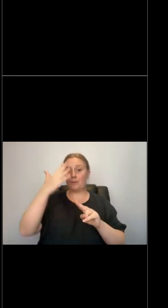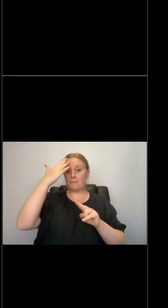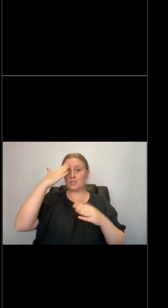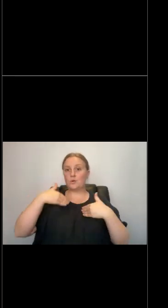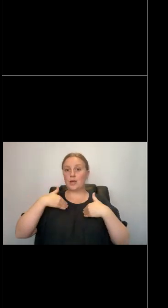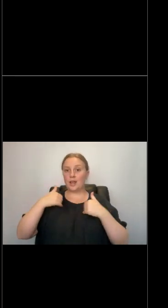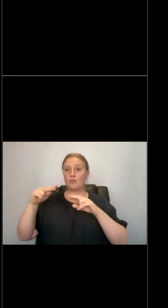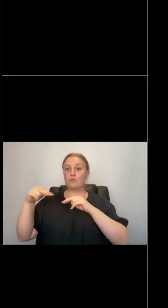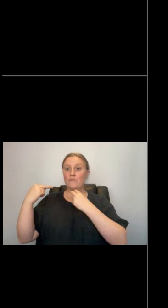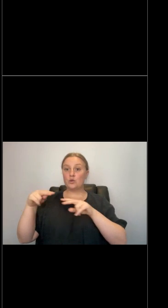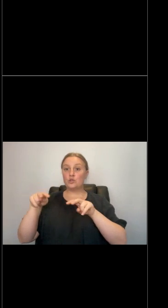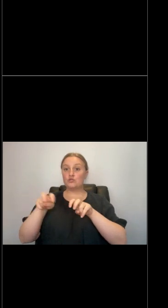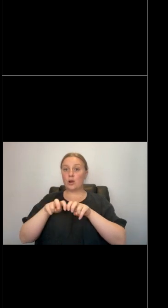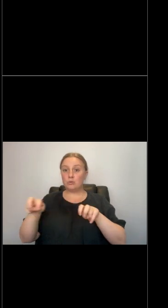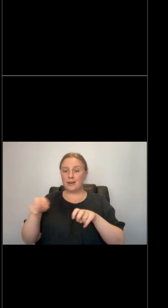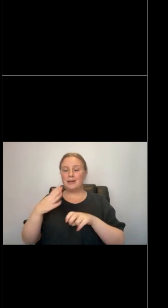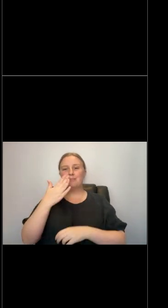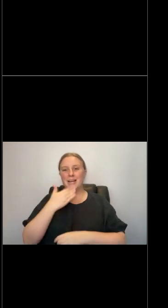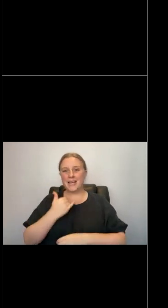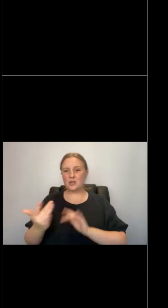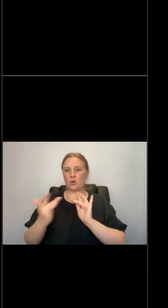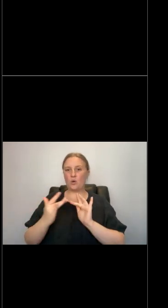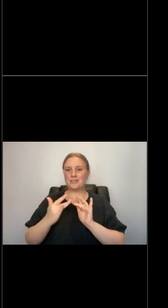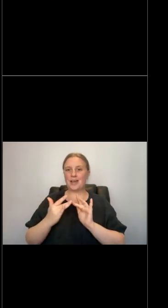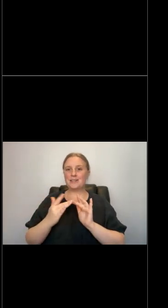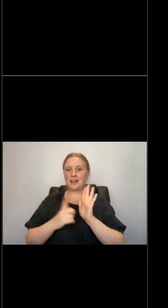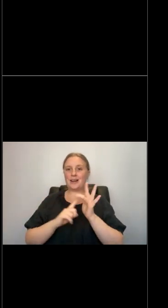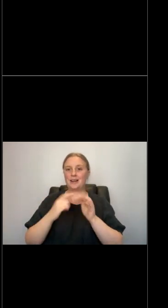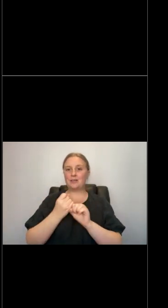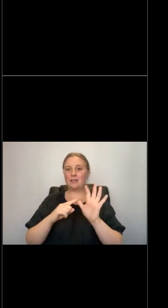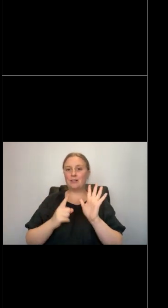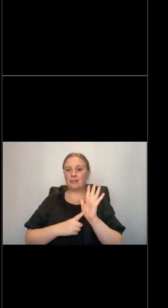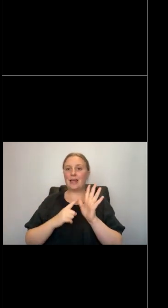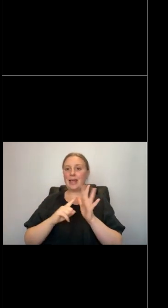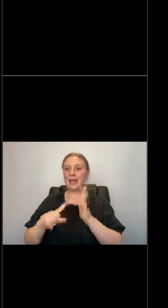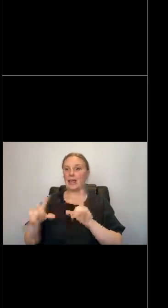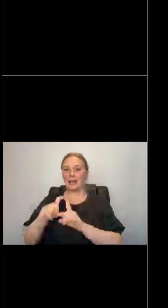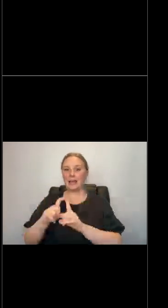The same goes for those who who want some information, advice